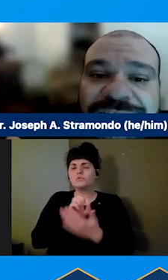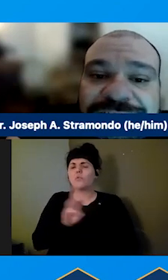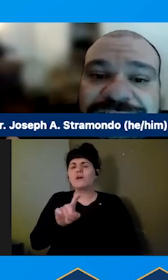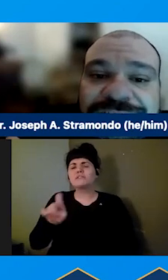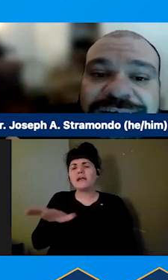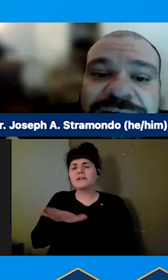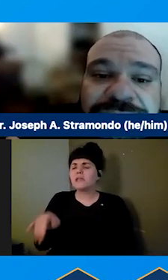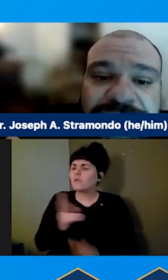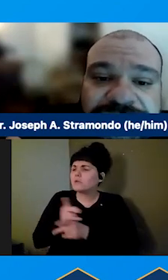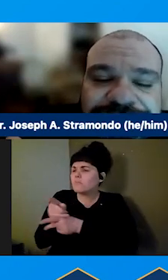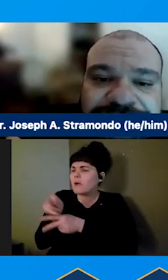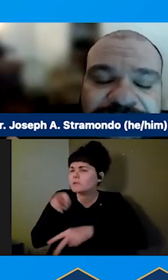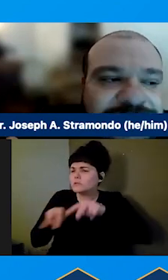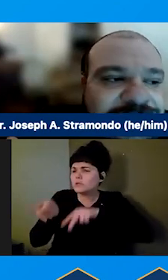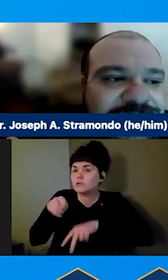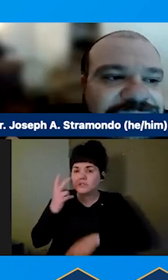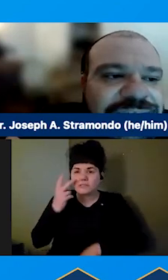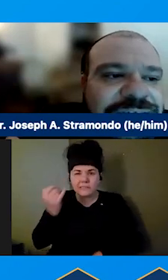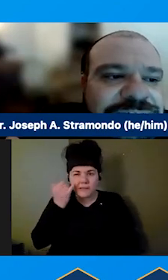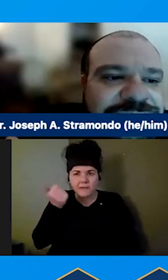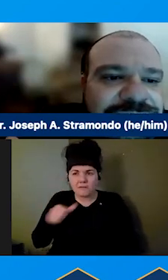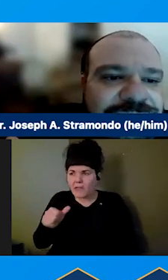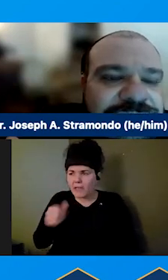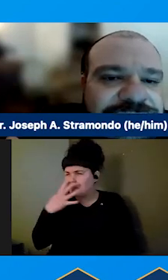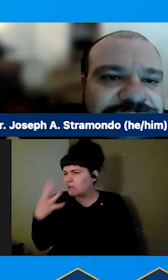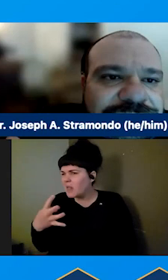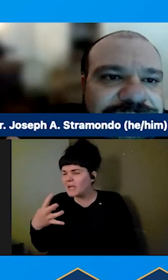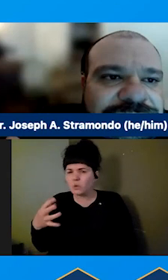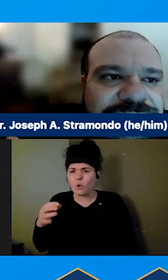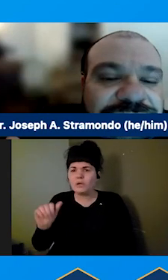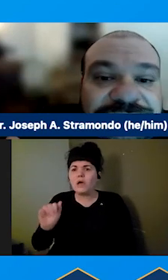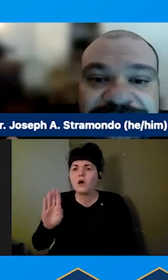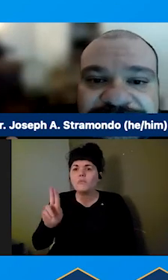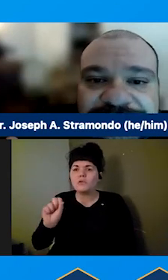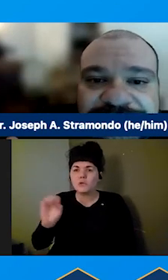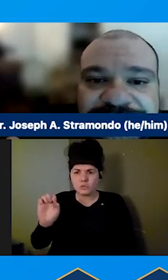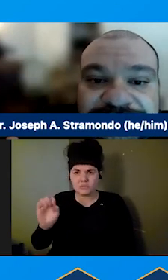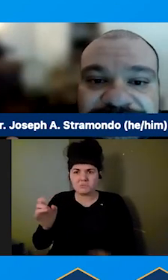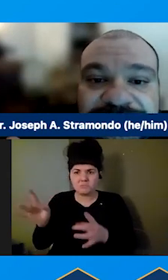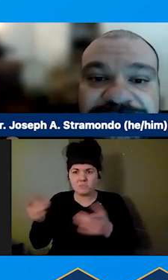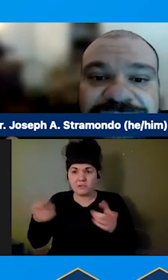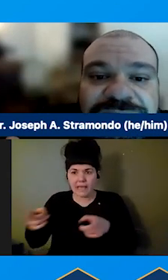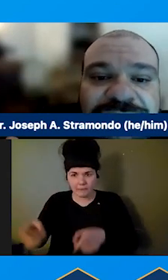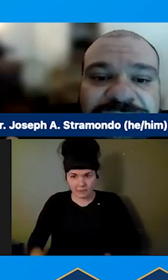them for neglect and abuse. Okay. And so one of the really interesting things that I